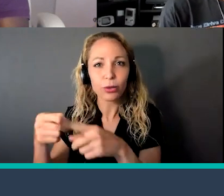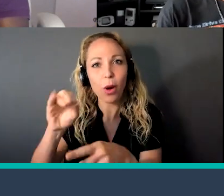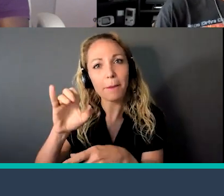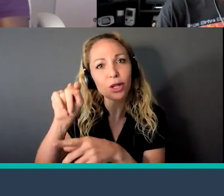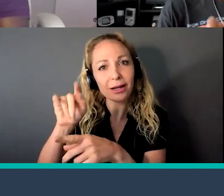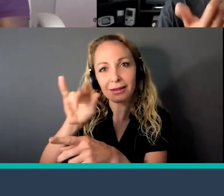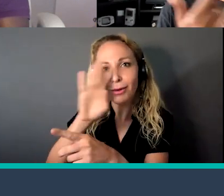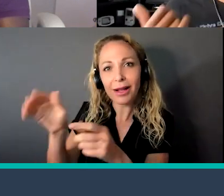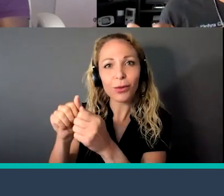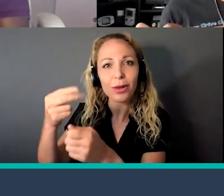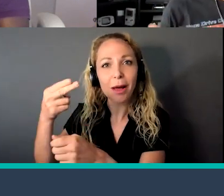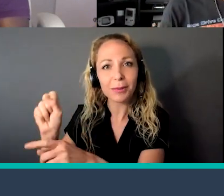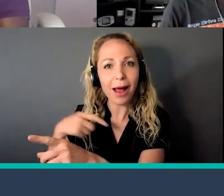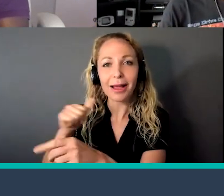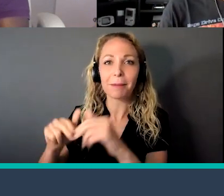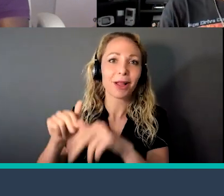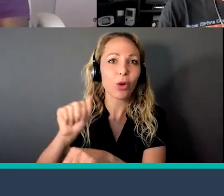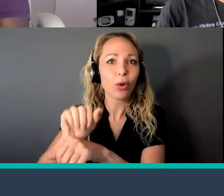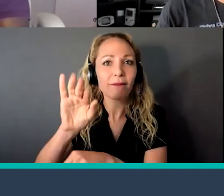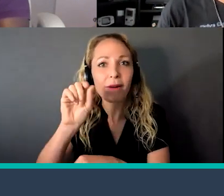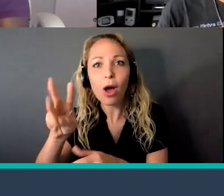BUILD WORKFLOWS OFF AND DASHBOARDS ARE THERE.